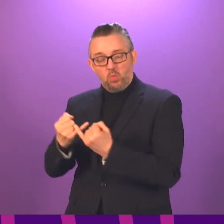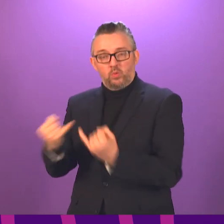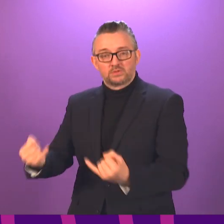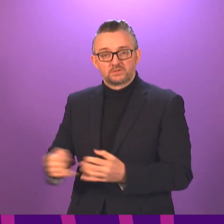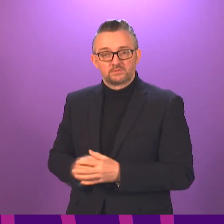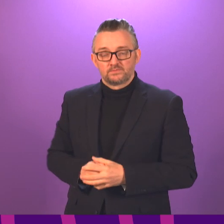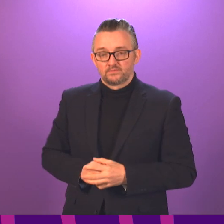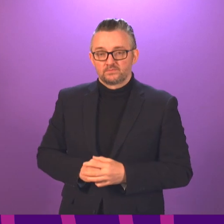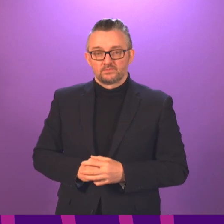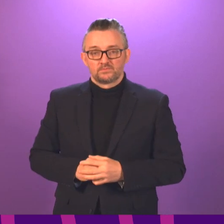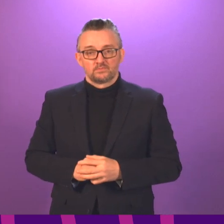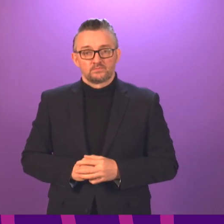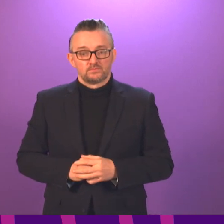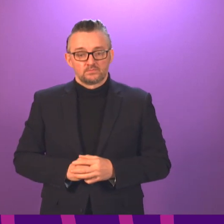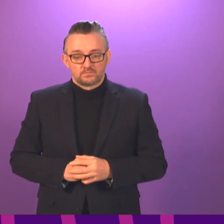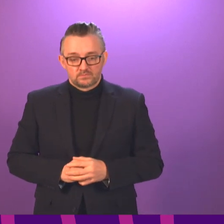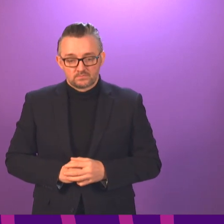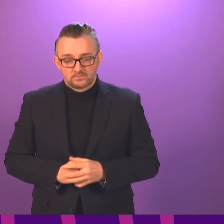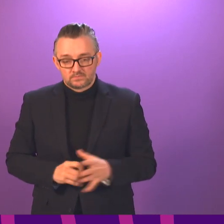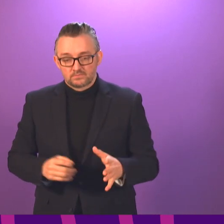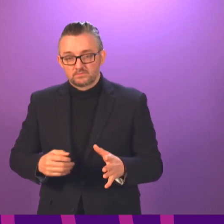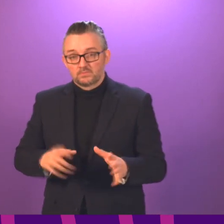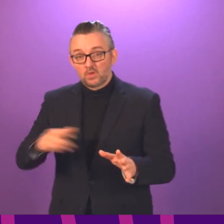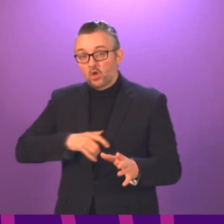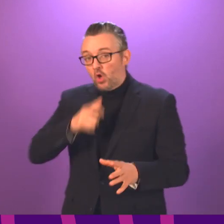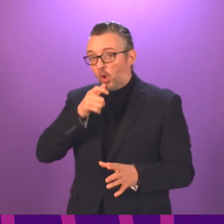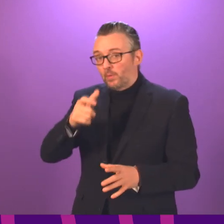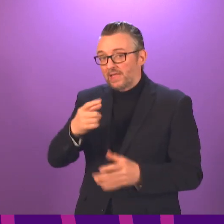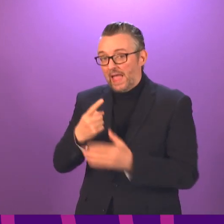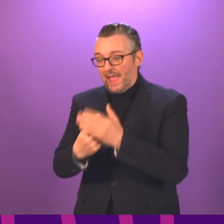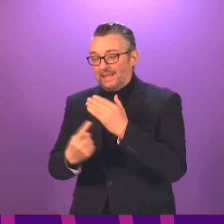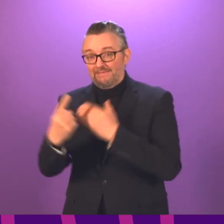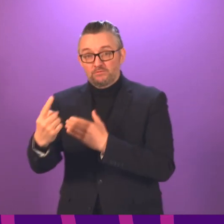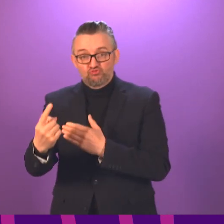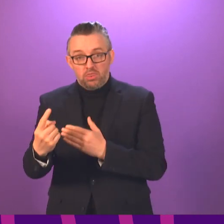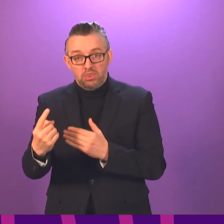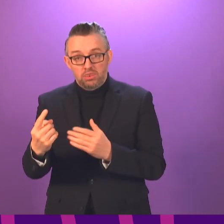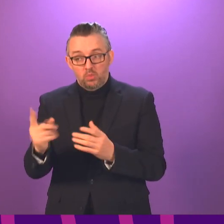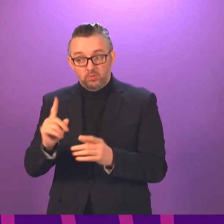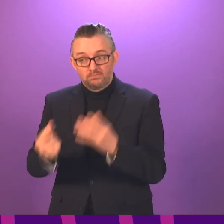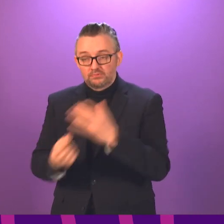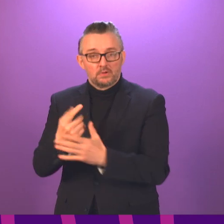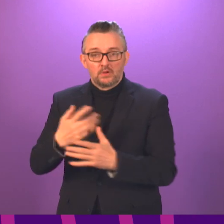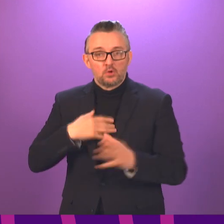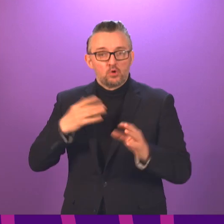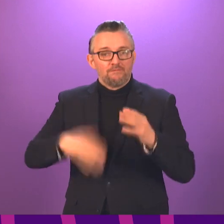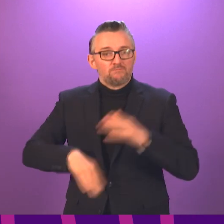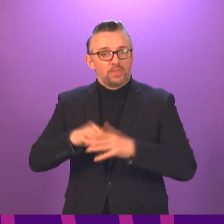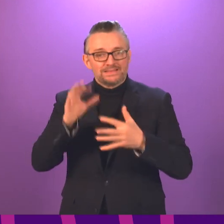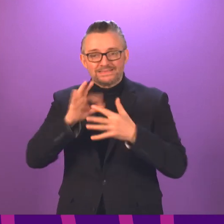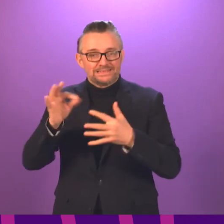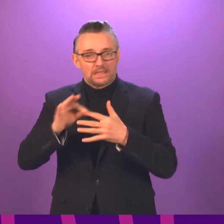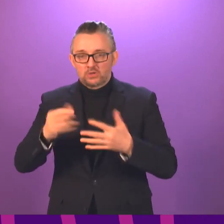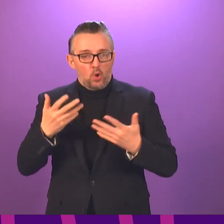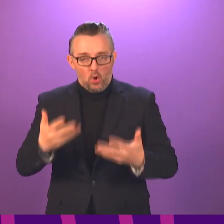The First Minister: I will not comment on the individual case, because I do not have all the details. If Michelle Ballantyne wants to send them to